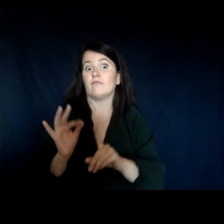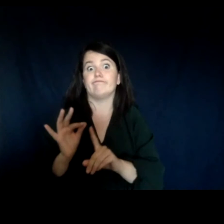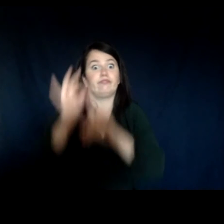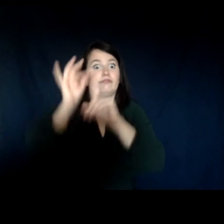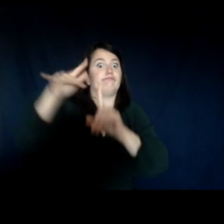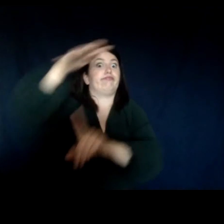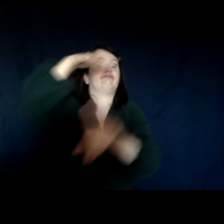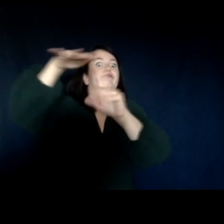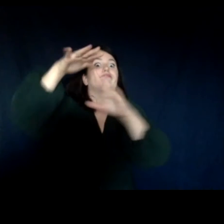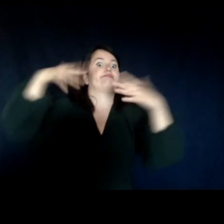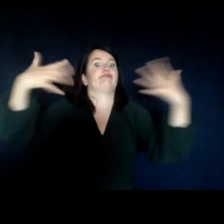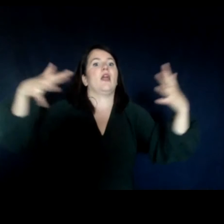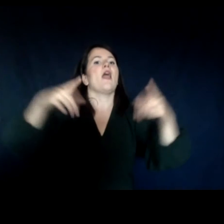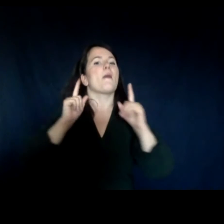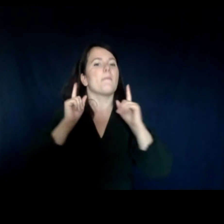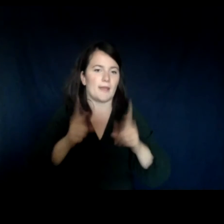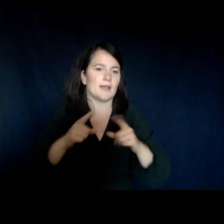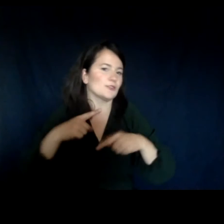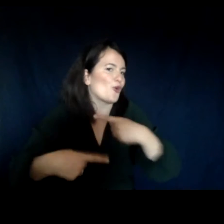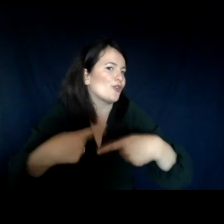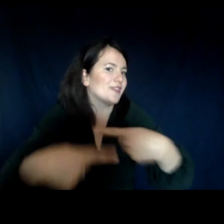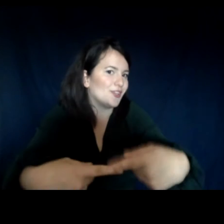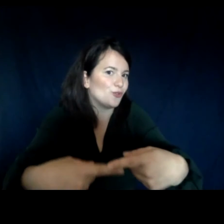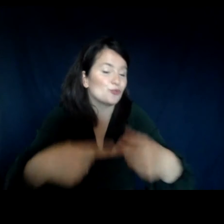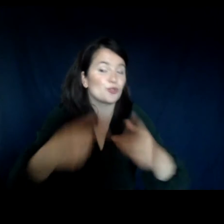We have to be careful because there will be audits